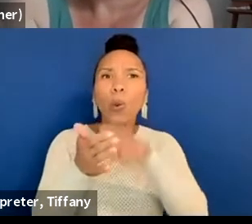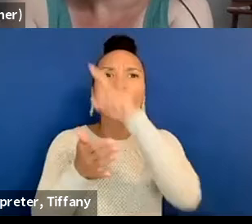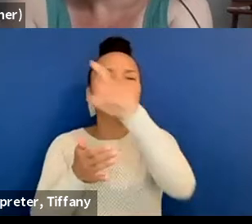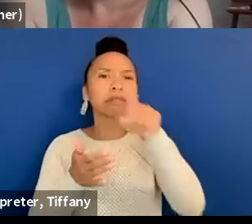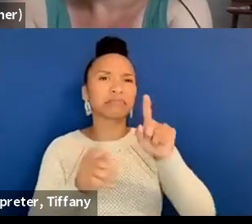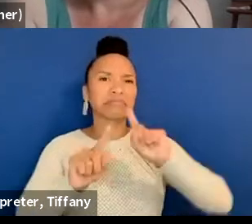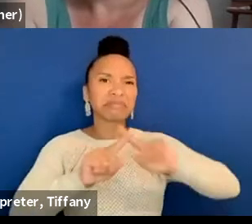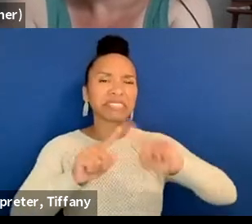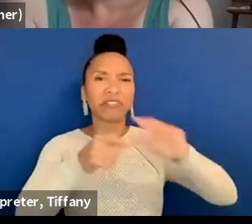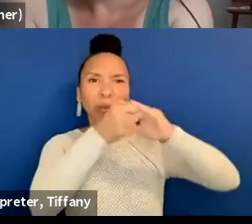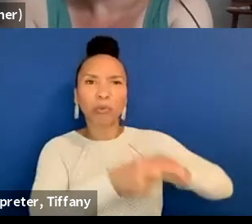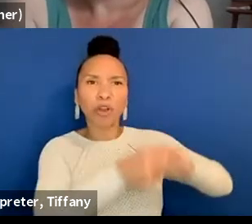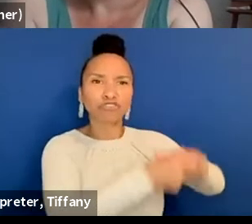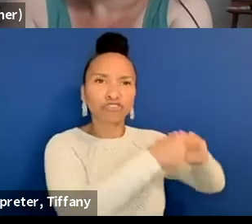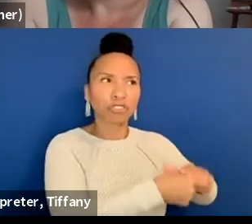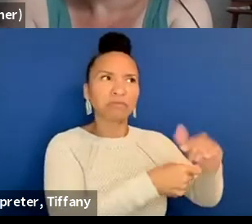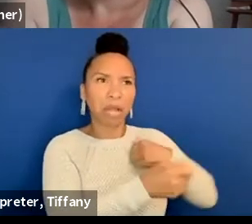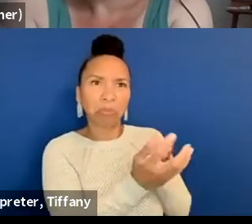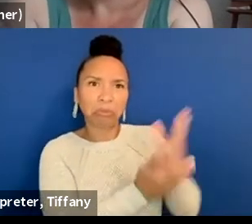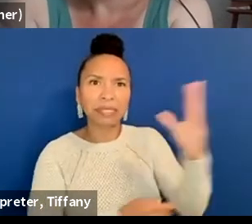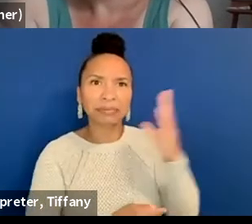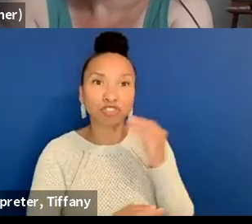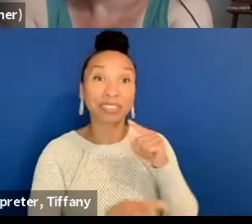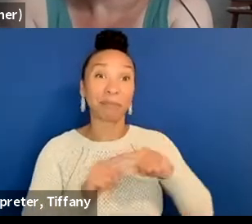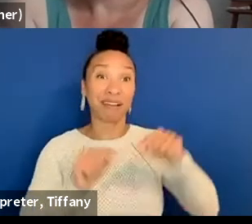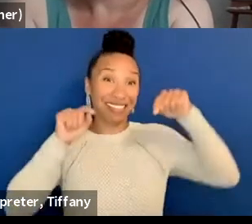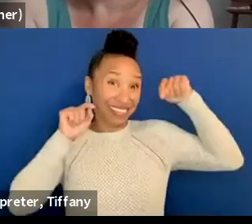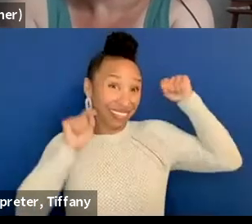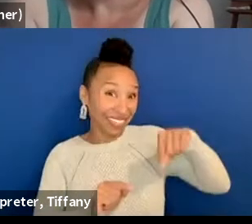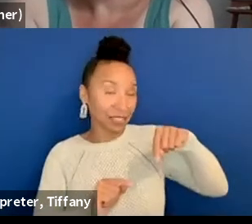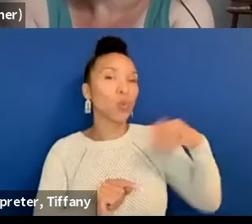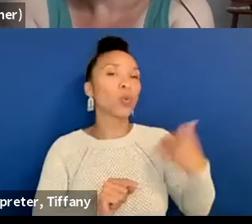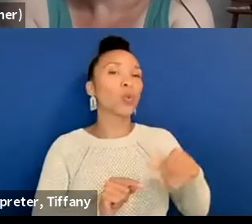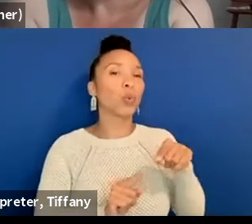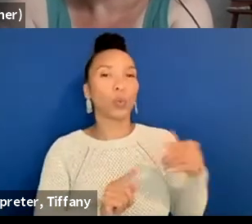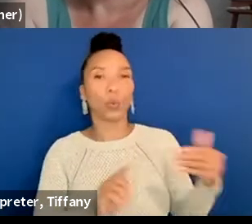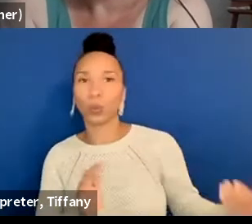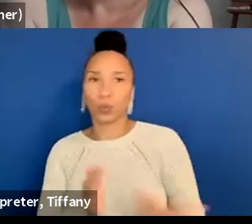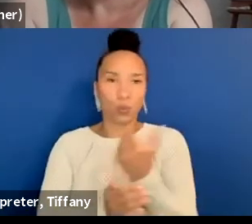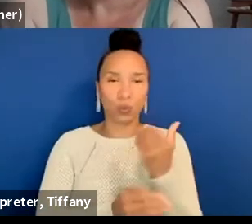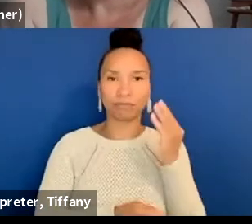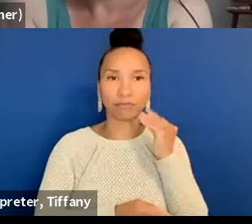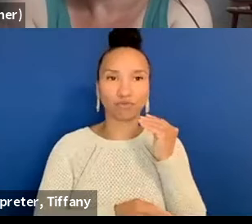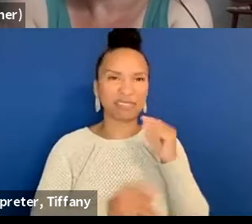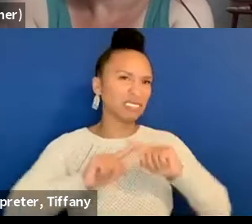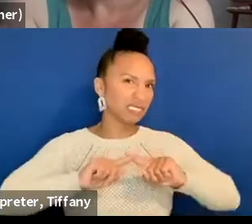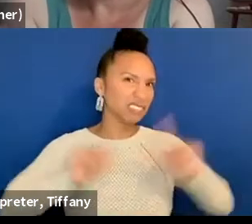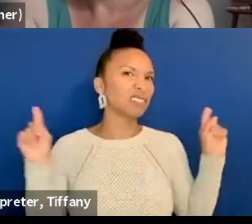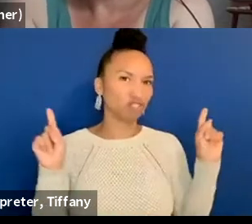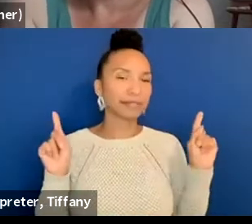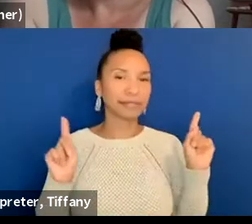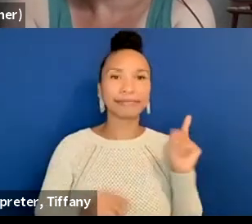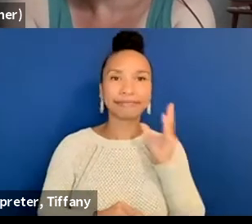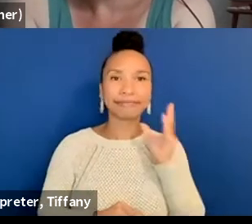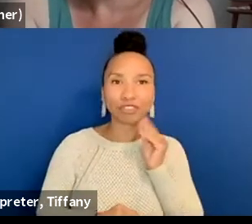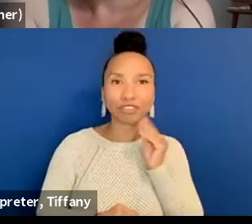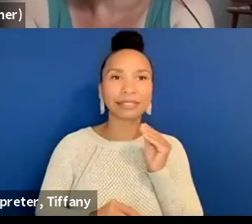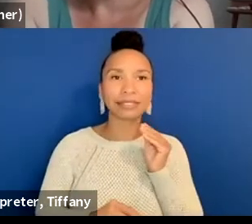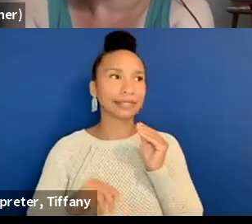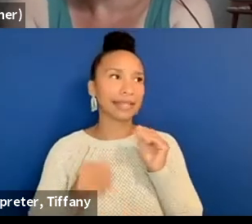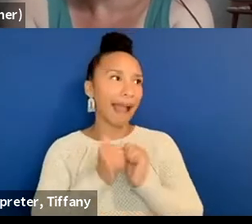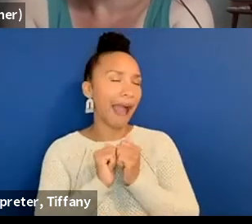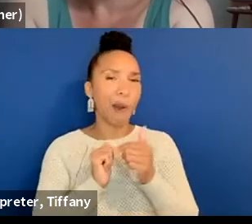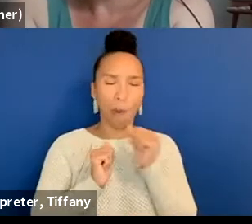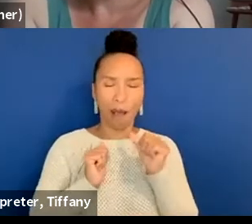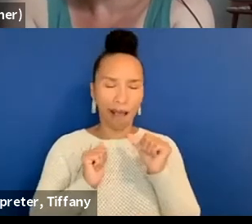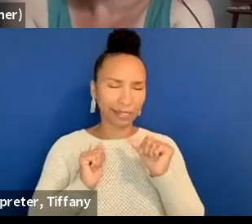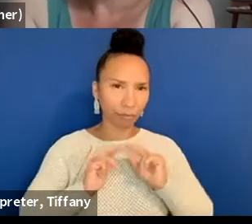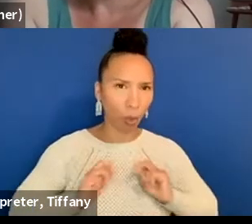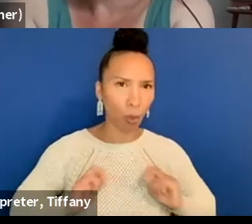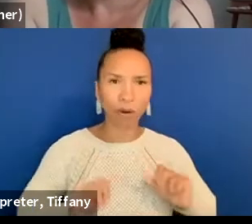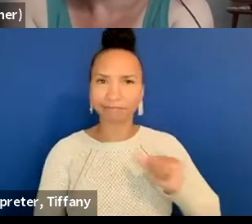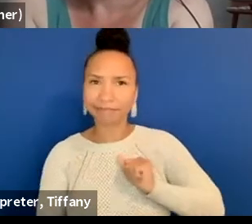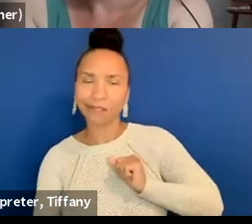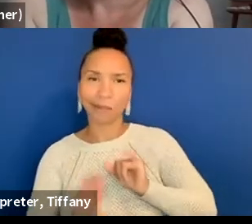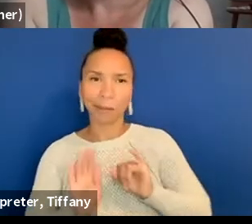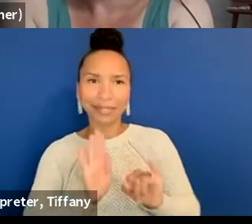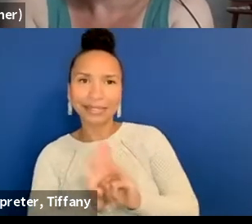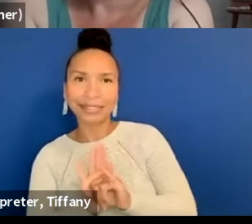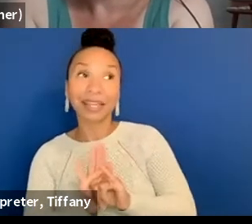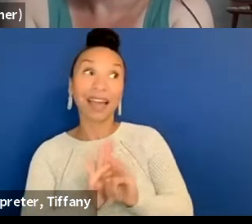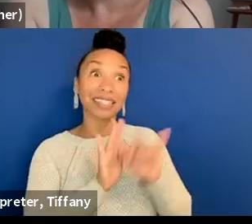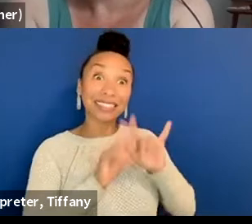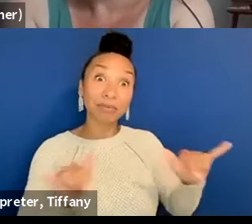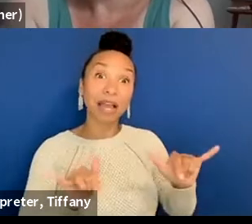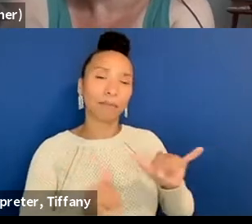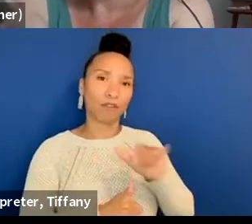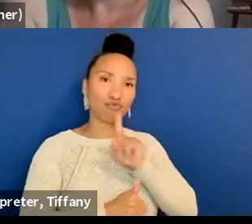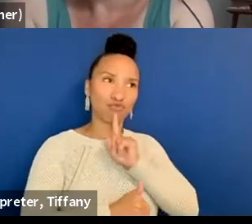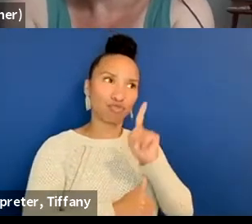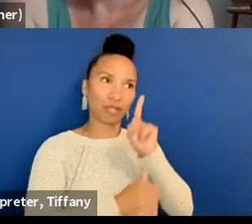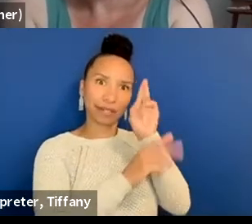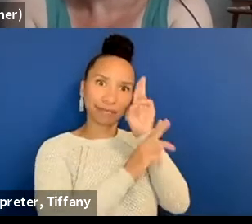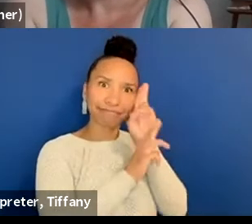x (they/themme): Creating this homage to my parents and kind of putting on this war paint in this video of the rouge on my face and giving myself attack to you.